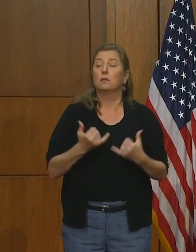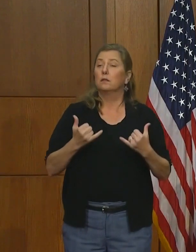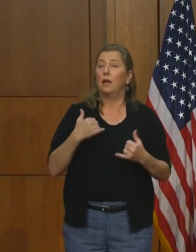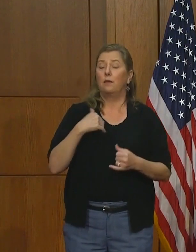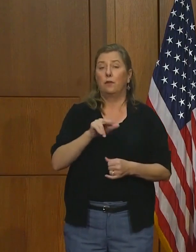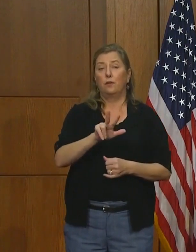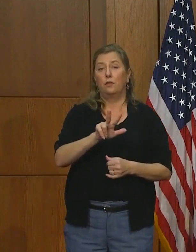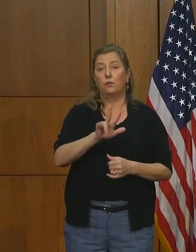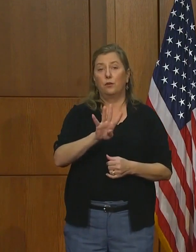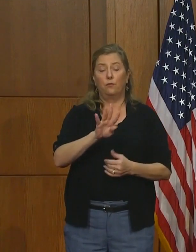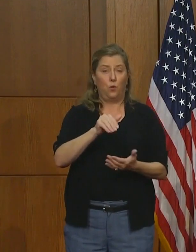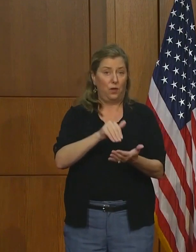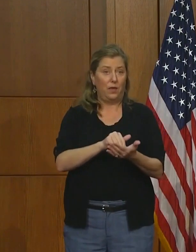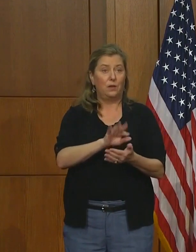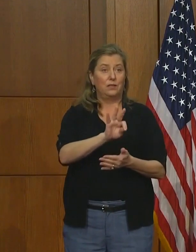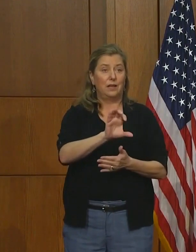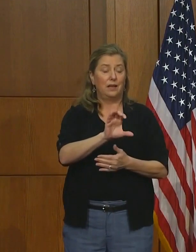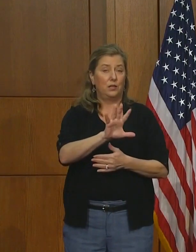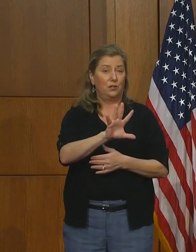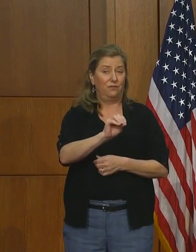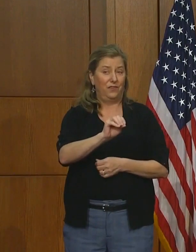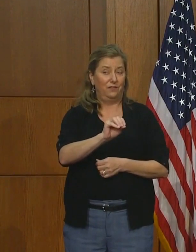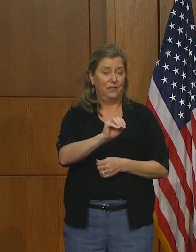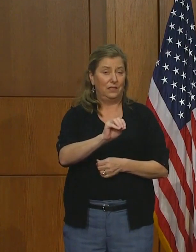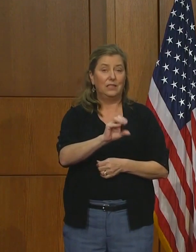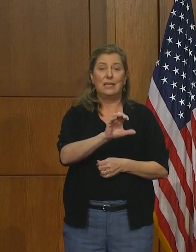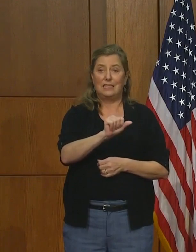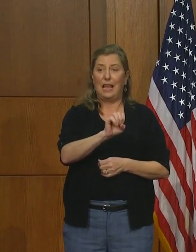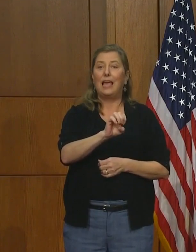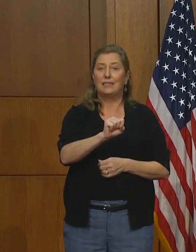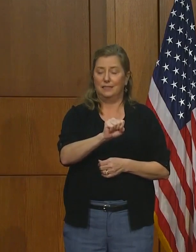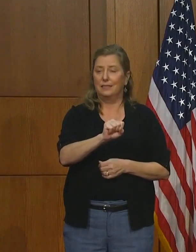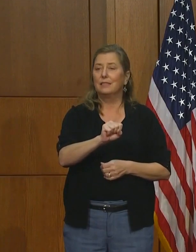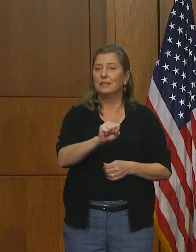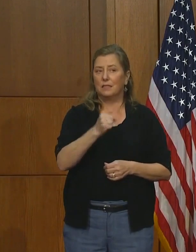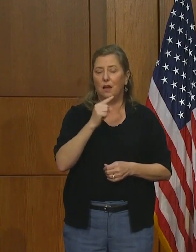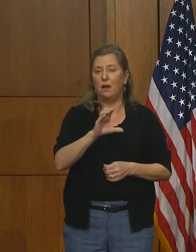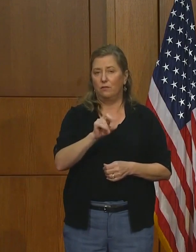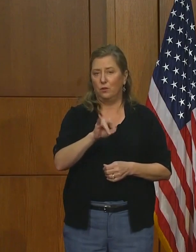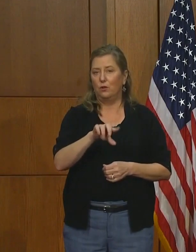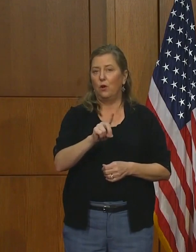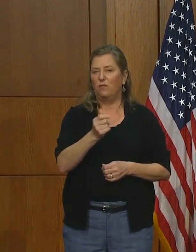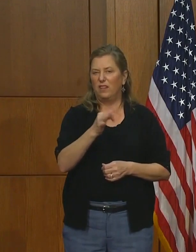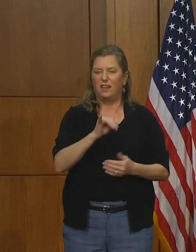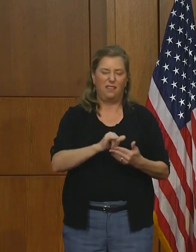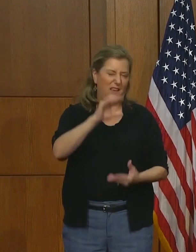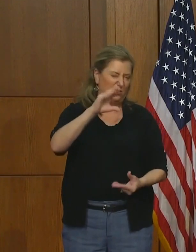REPORT FOR TODAY. WE CURRENTLY HAVE THIRTY FOUR THOUSAND NINE